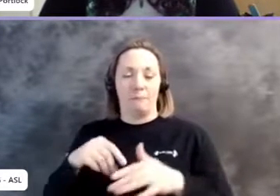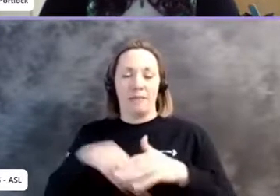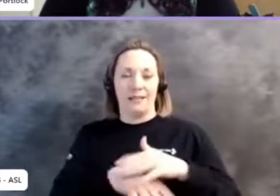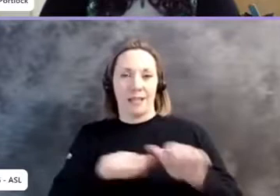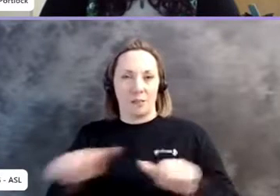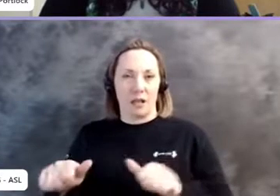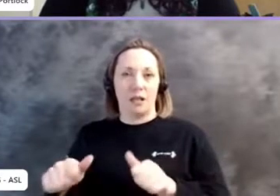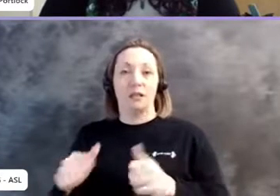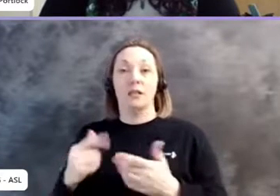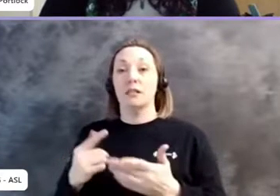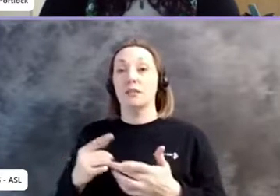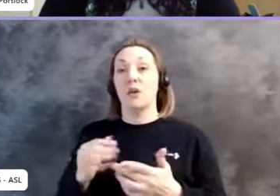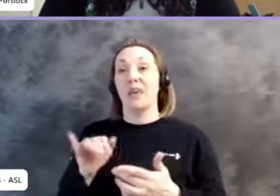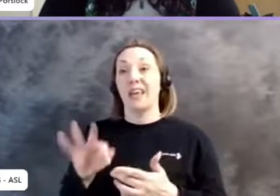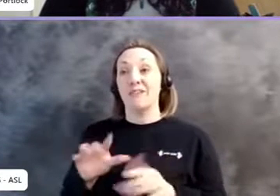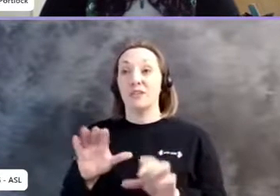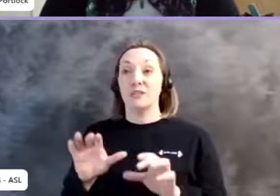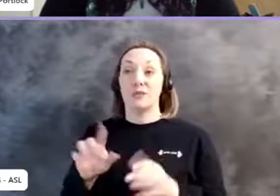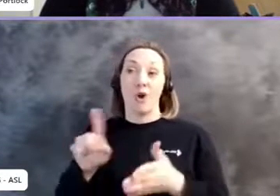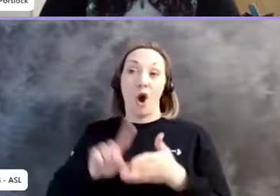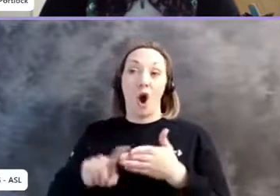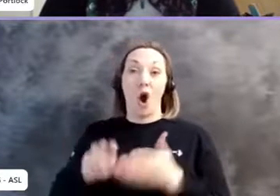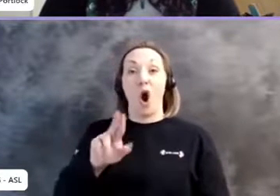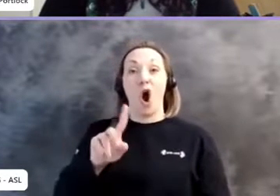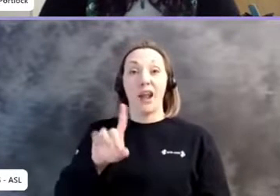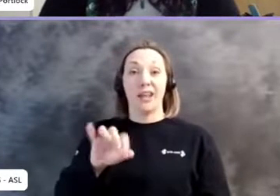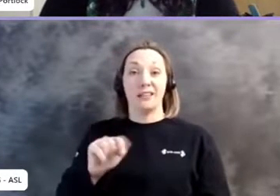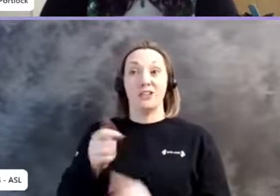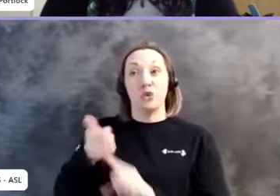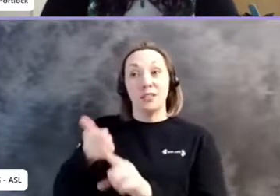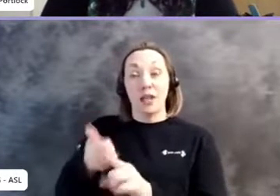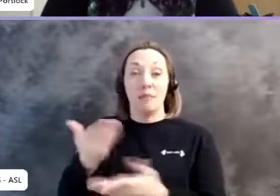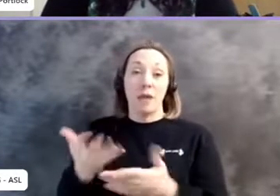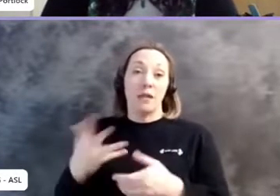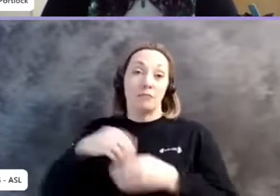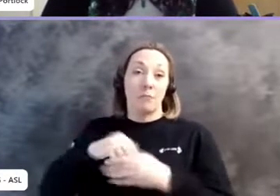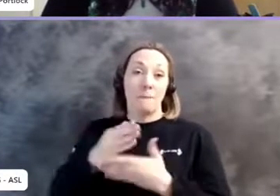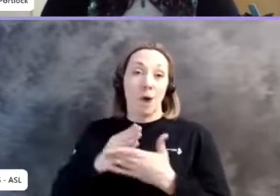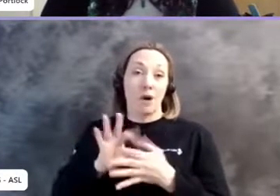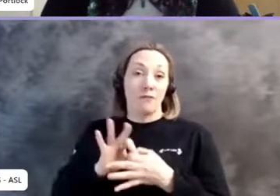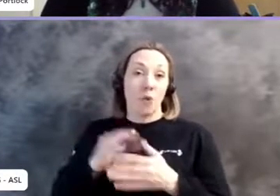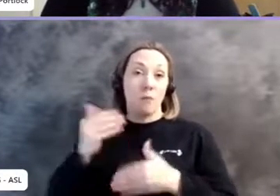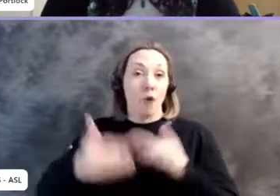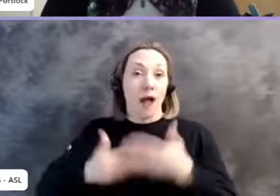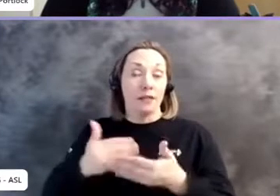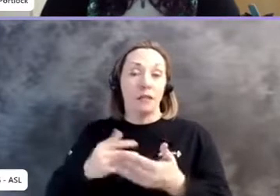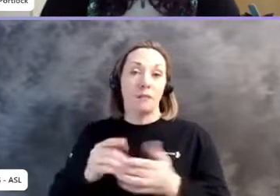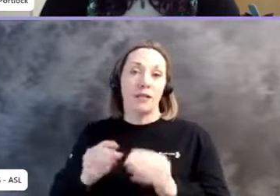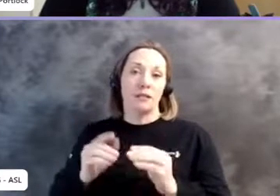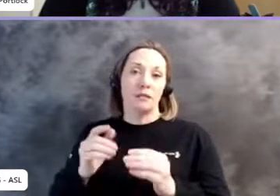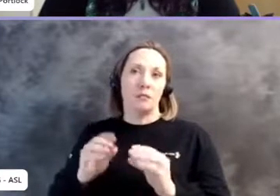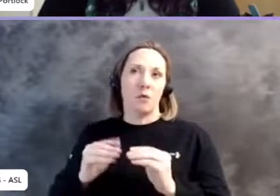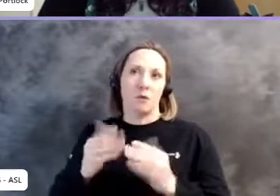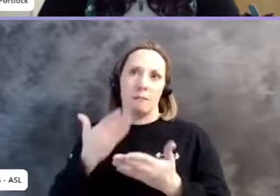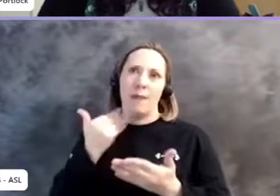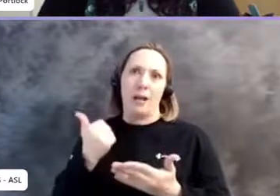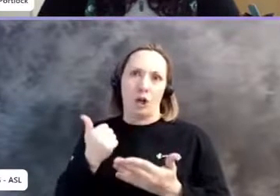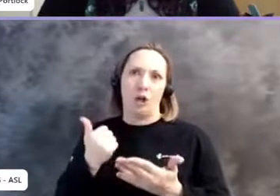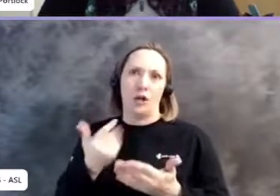accessibility, training their employees for accessibility, web accessibility, to once in a while do an audit yourself